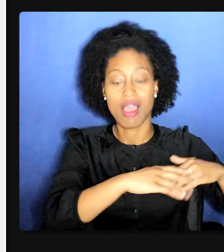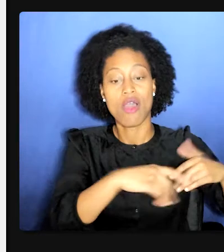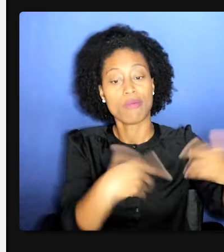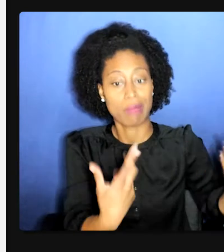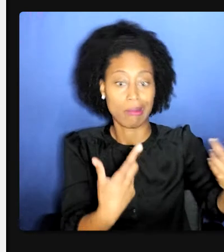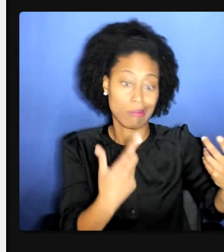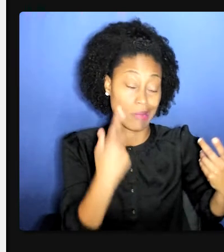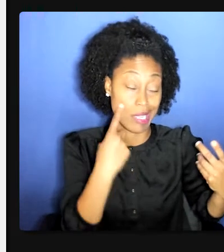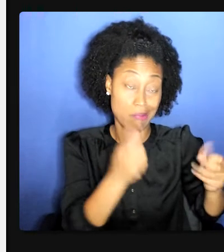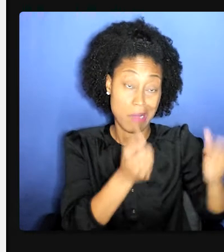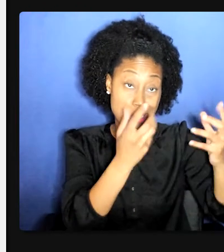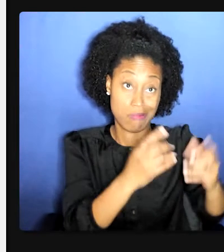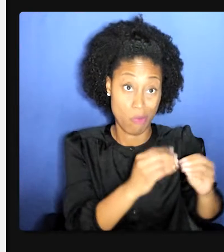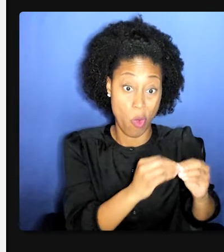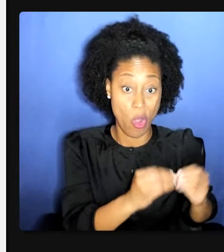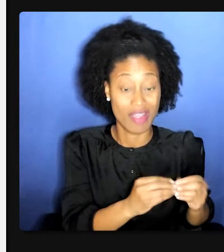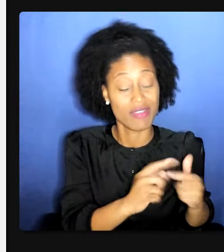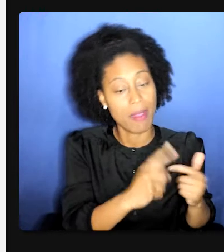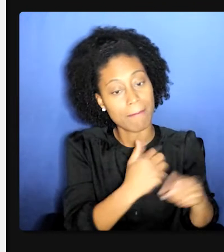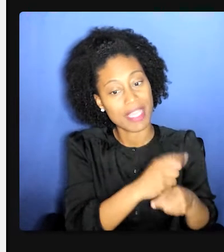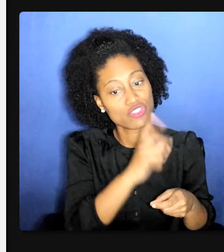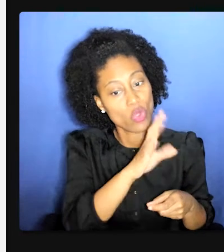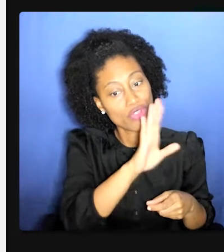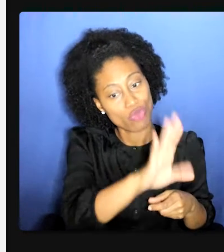but which you can make your players coming back for more.